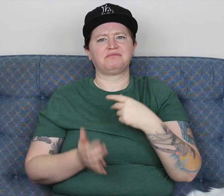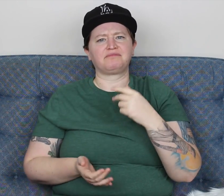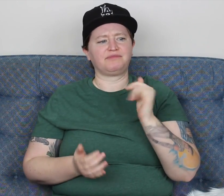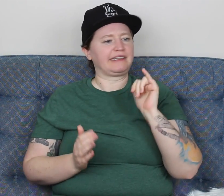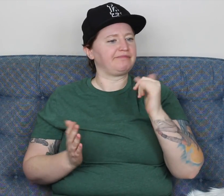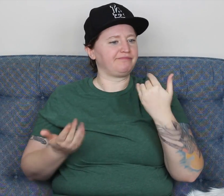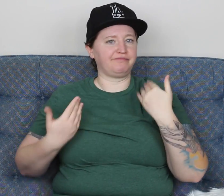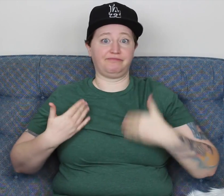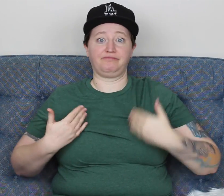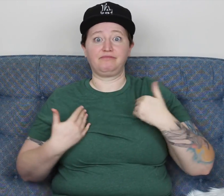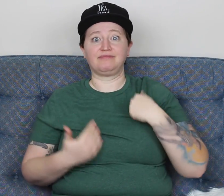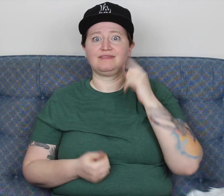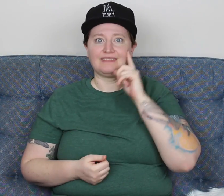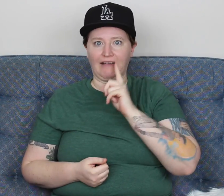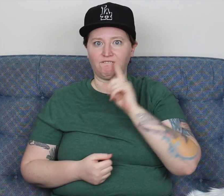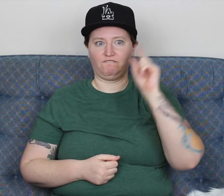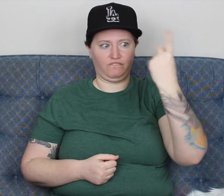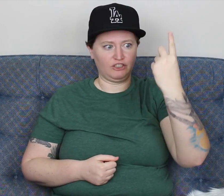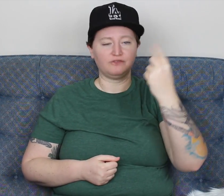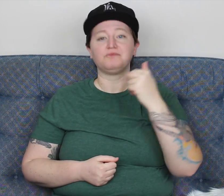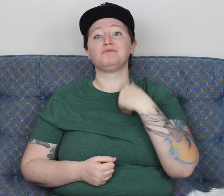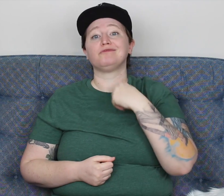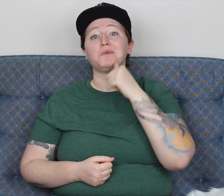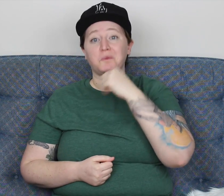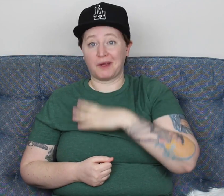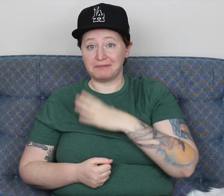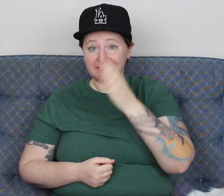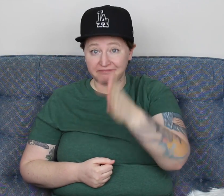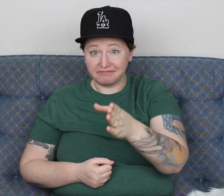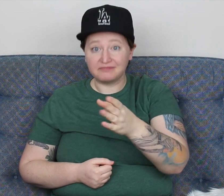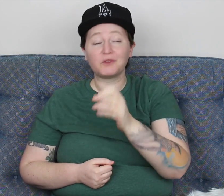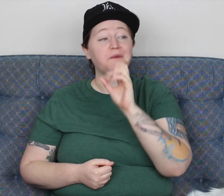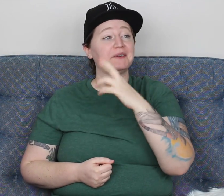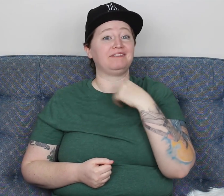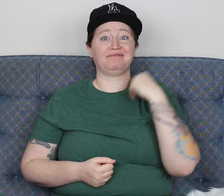Meaning they say "I'm Deaf, I'm a woman" or